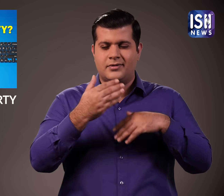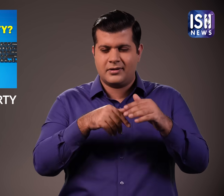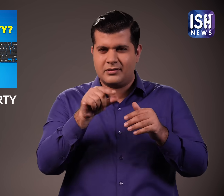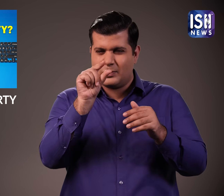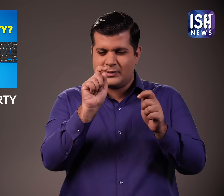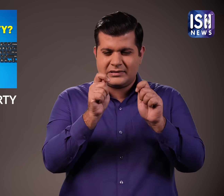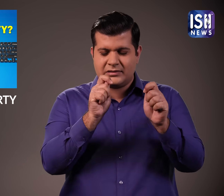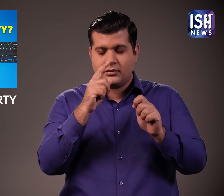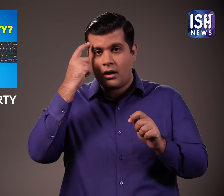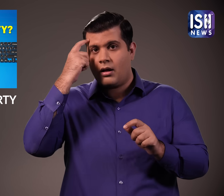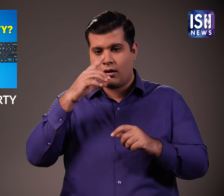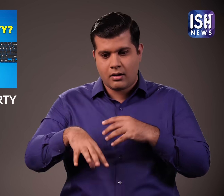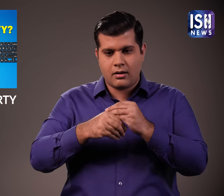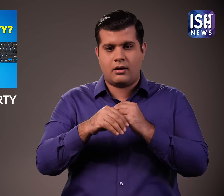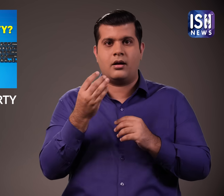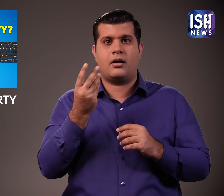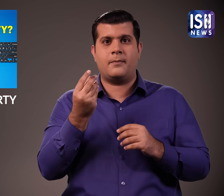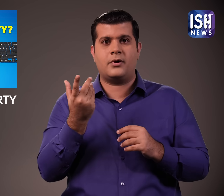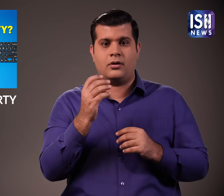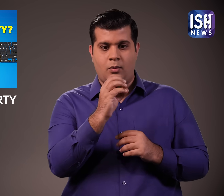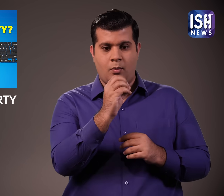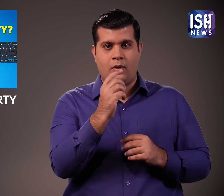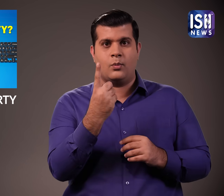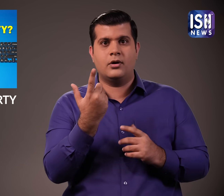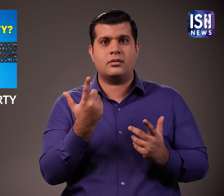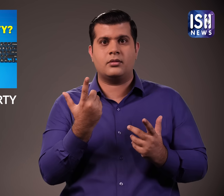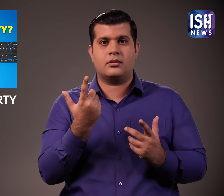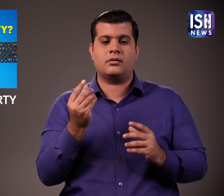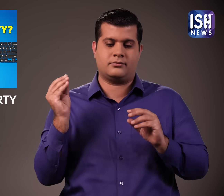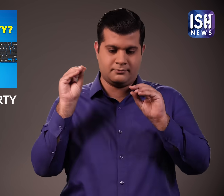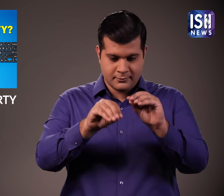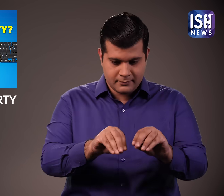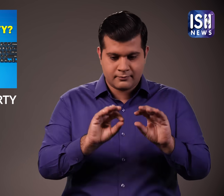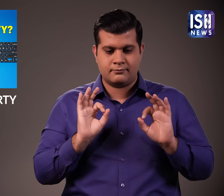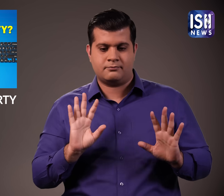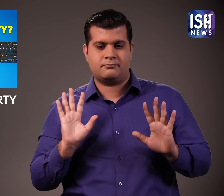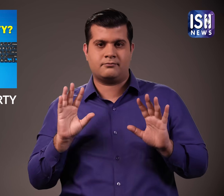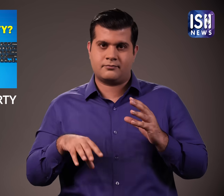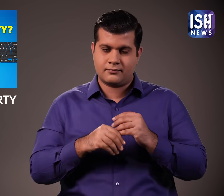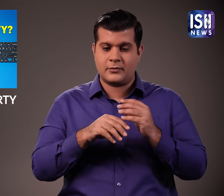Since then, very minor changes have been made like the numbers 0 and 1 were added.